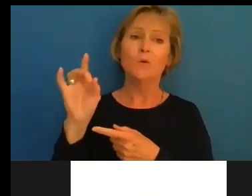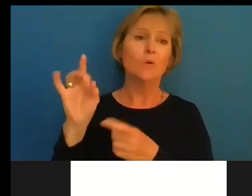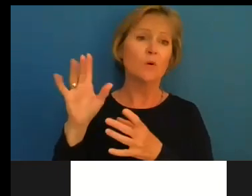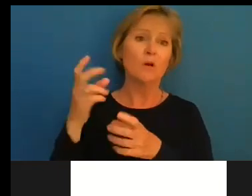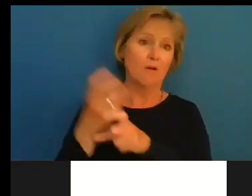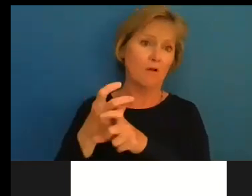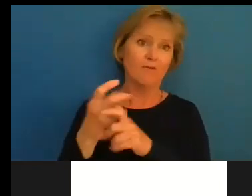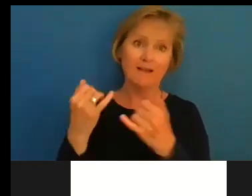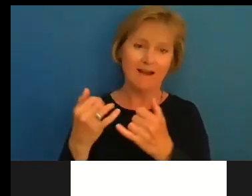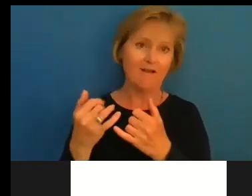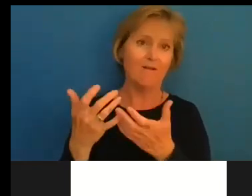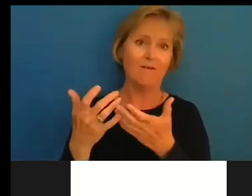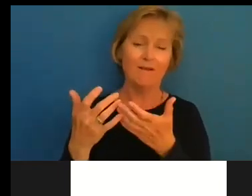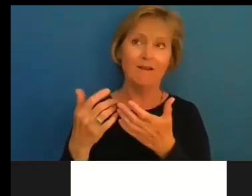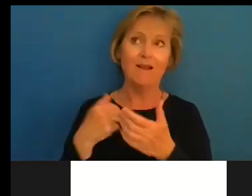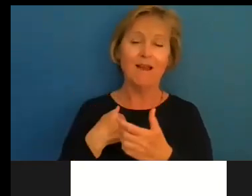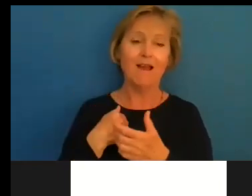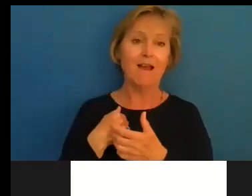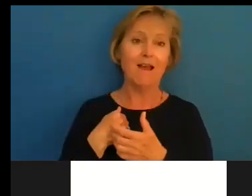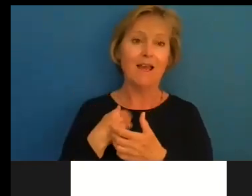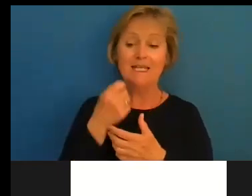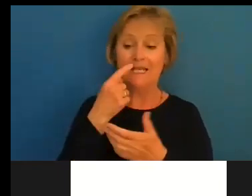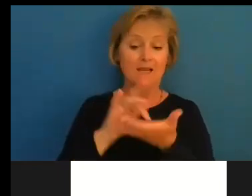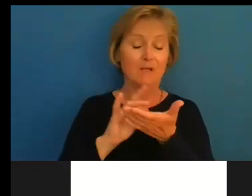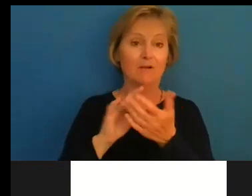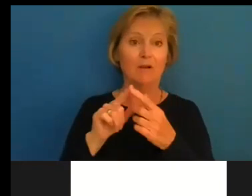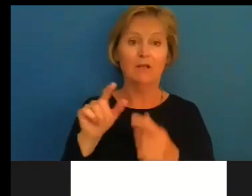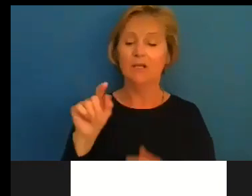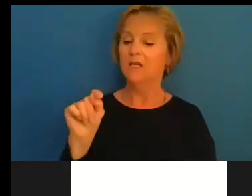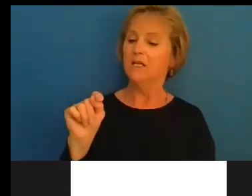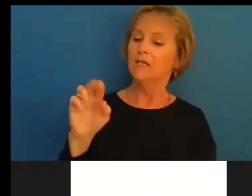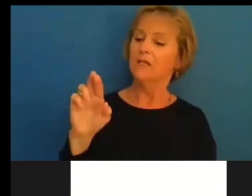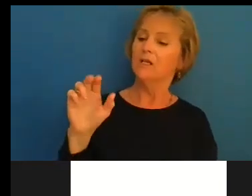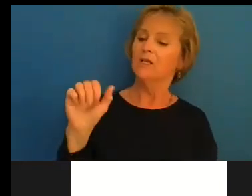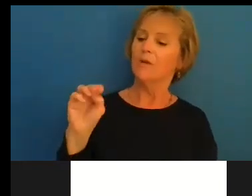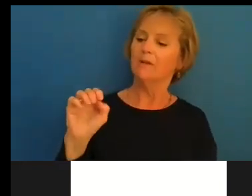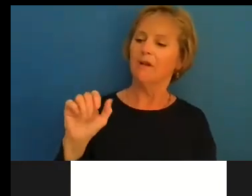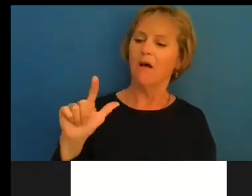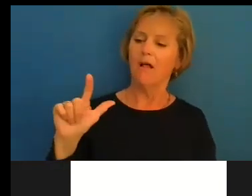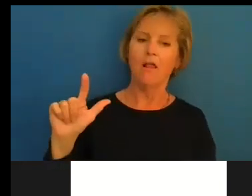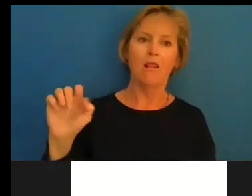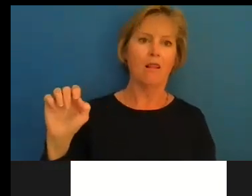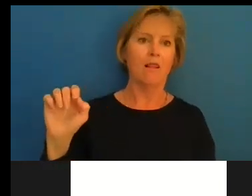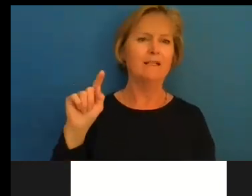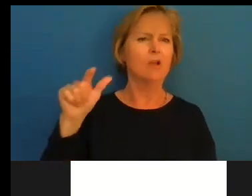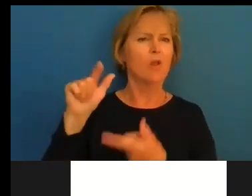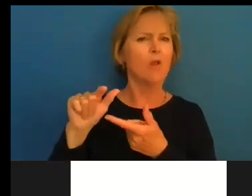I take a medication called Tramadol, which is a pretty low-level pain-killer, it's